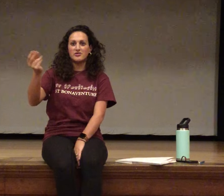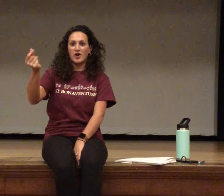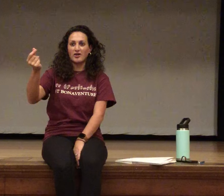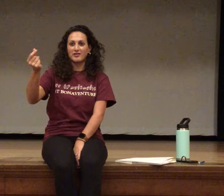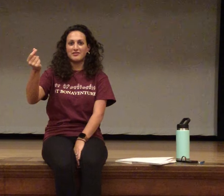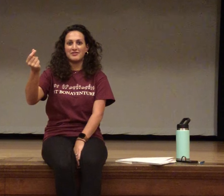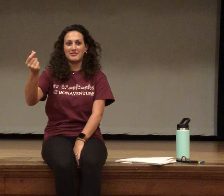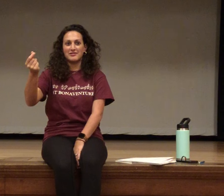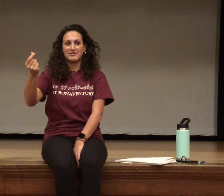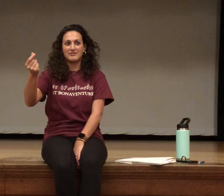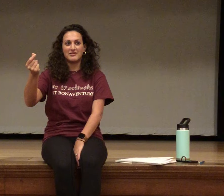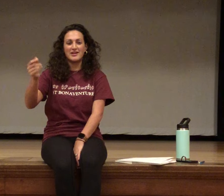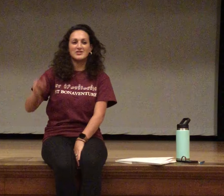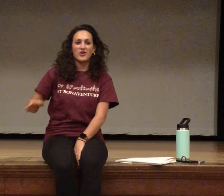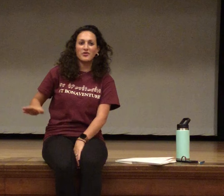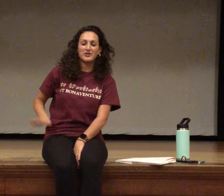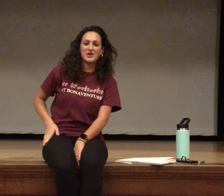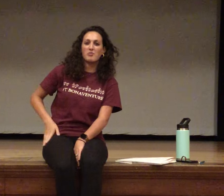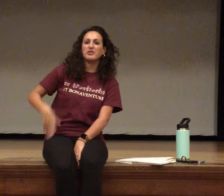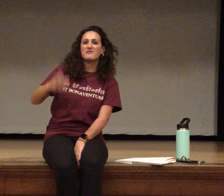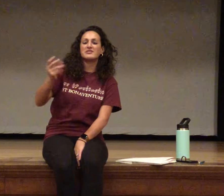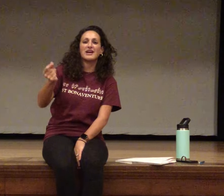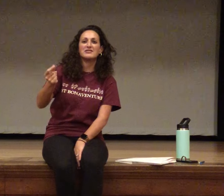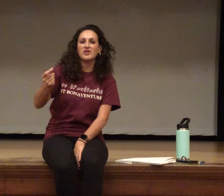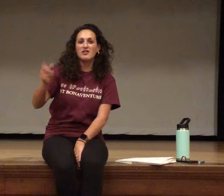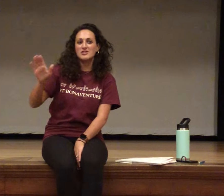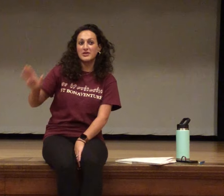dog so there's a couple of different signs for dog you